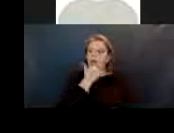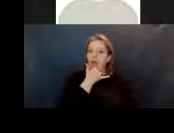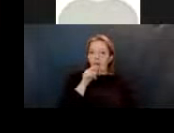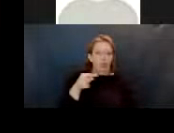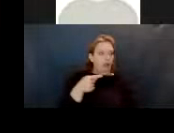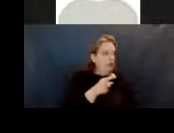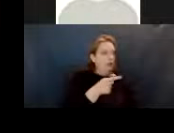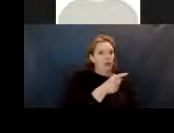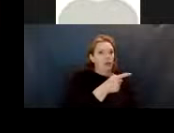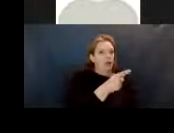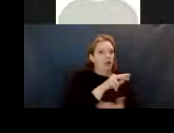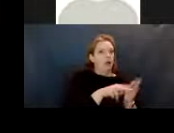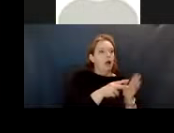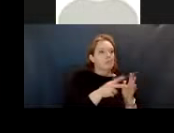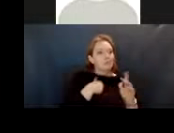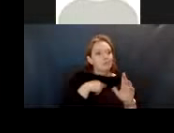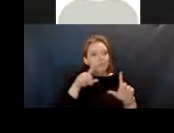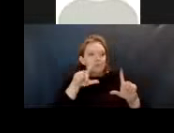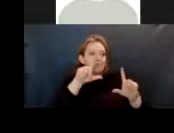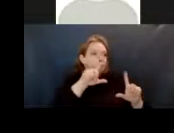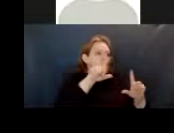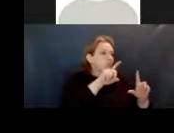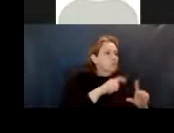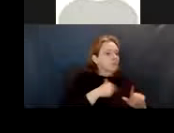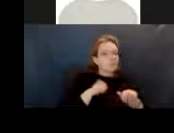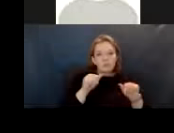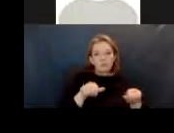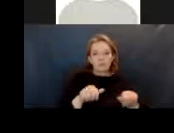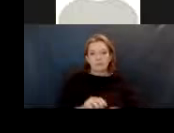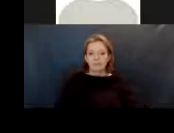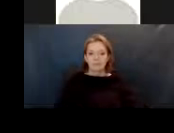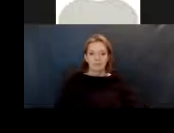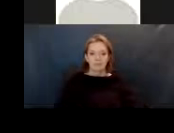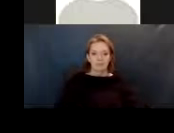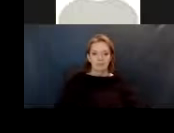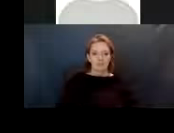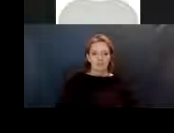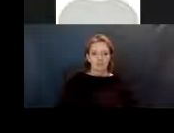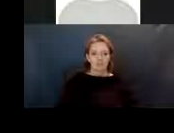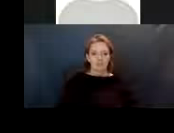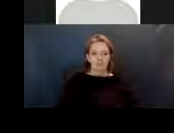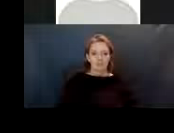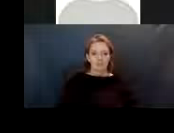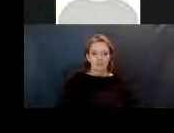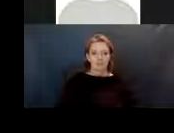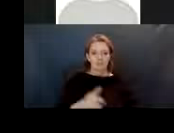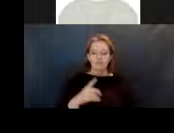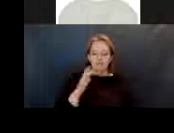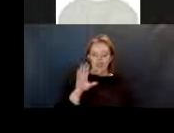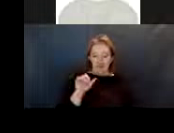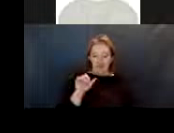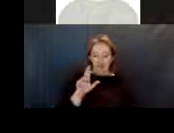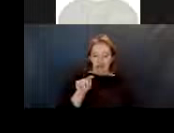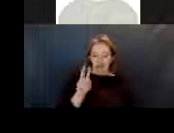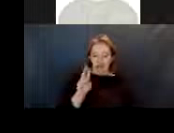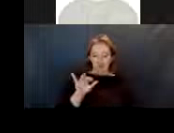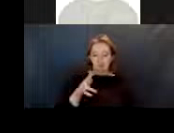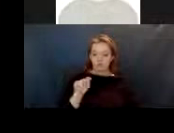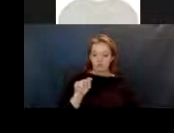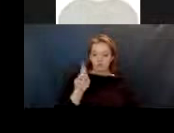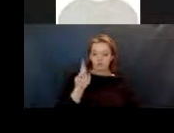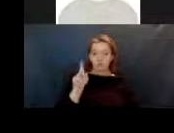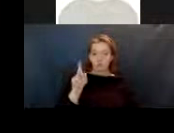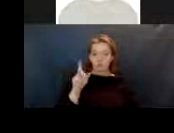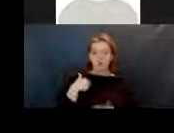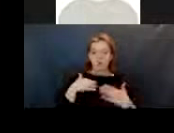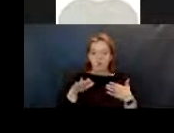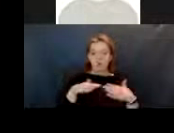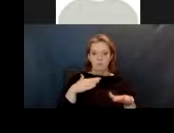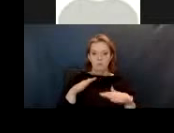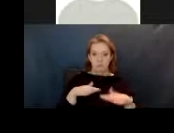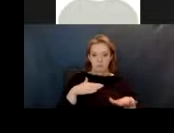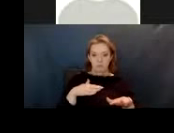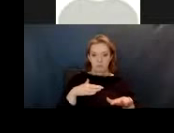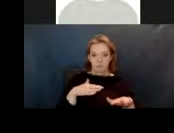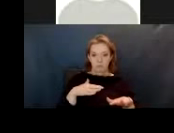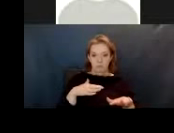I also discovered on my walk down North Cartwright Road that there are these holes in the side